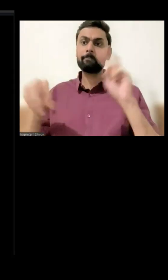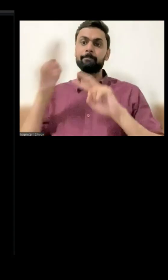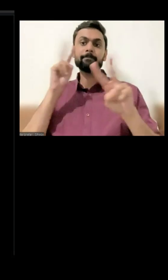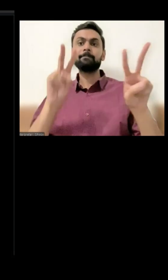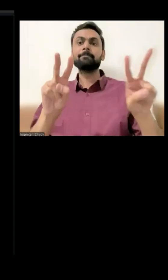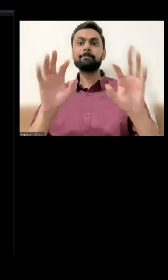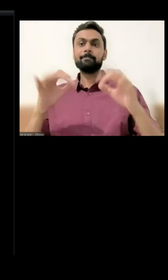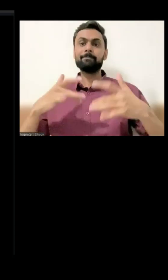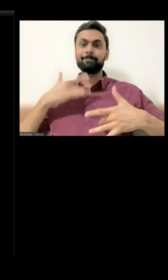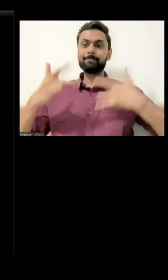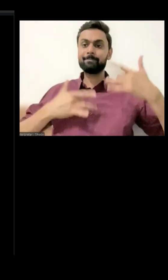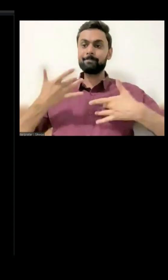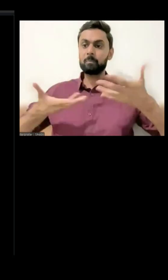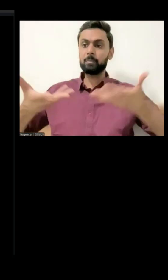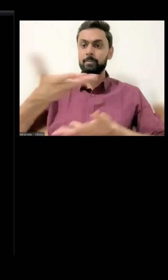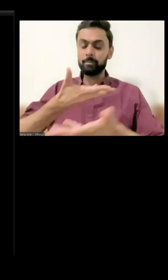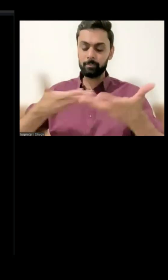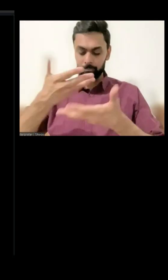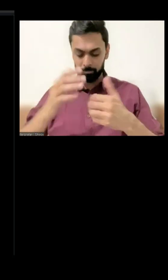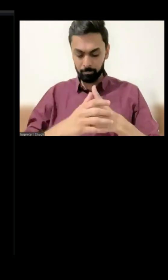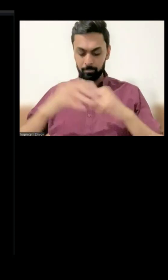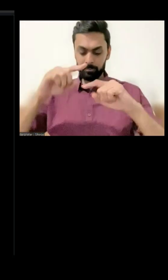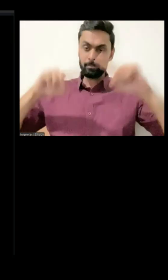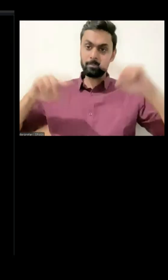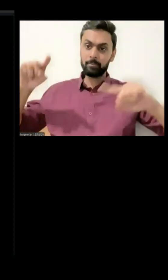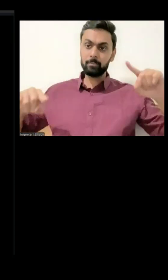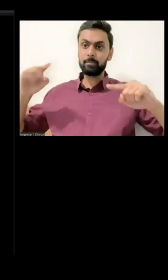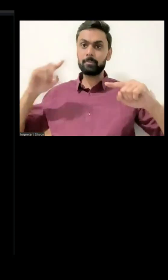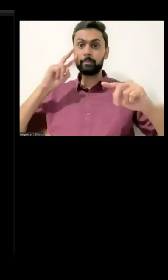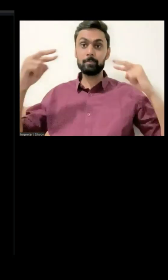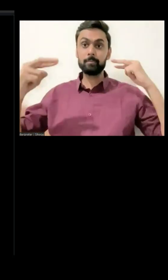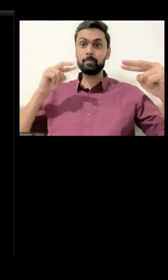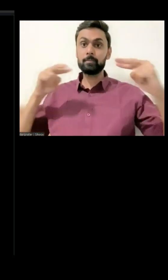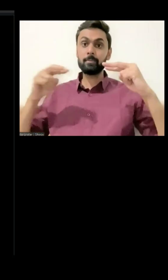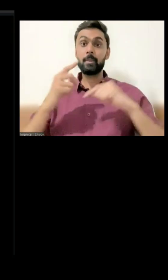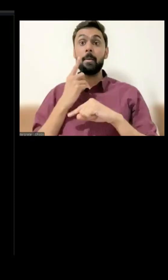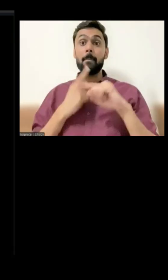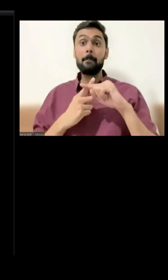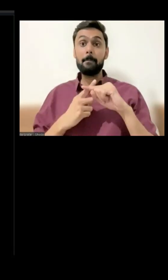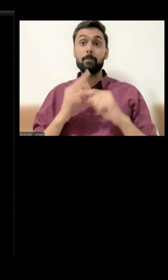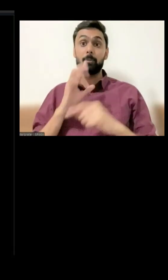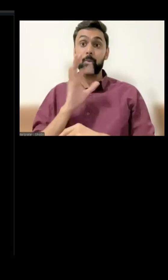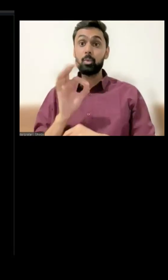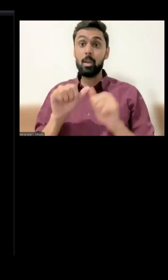discussion filled with diverse perspectives and meaningful insights on accessibility and inclusive platforms.